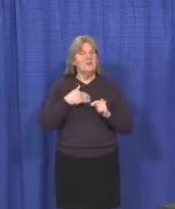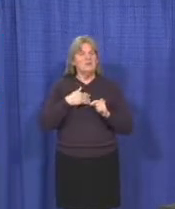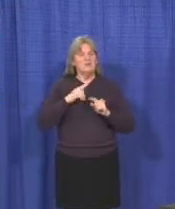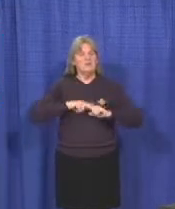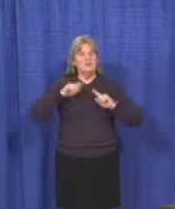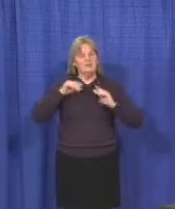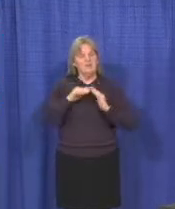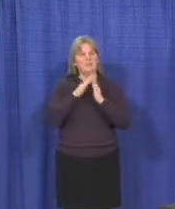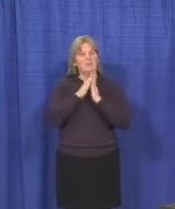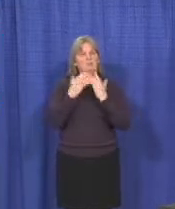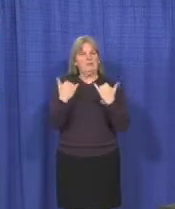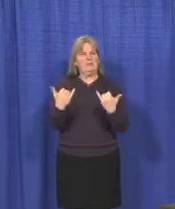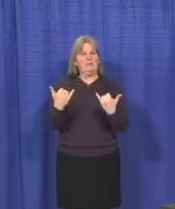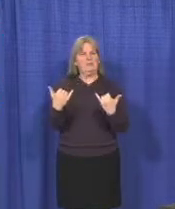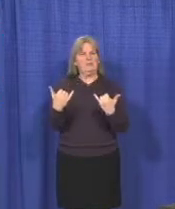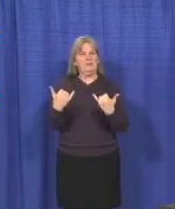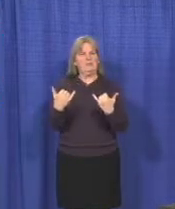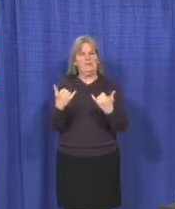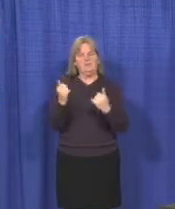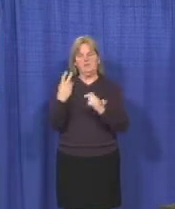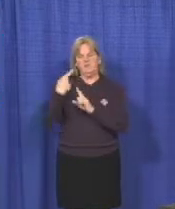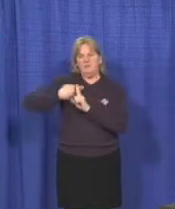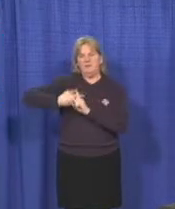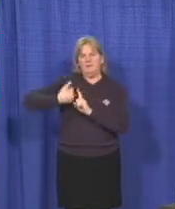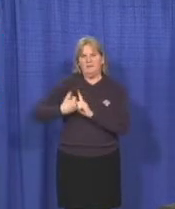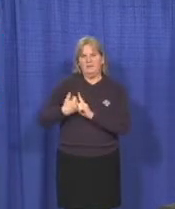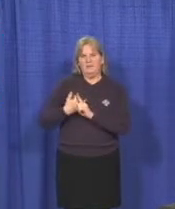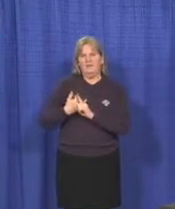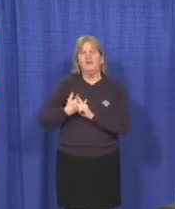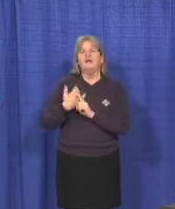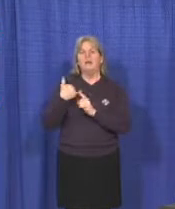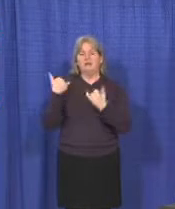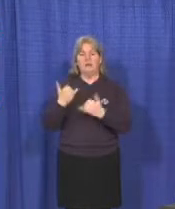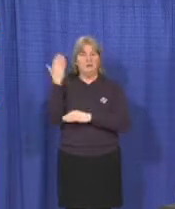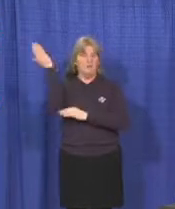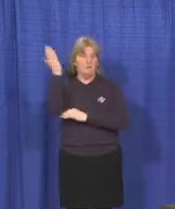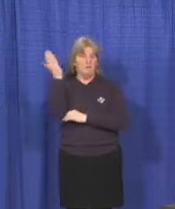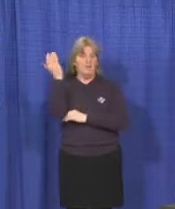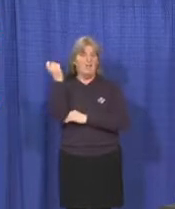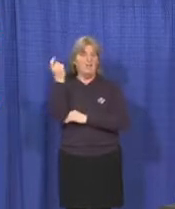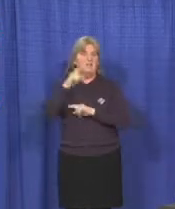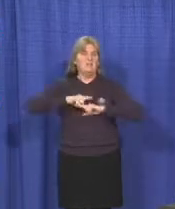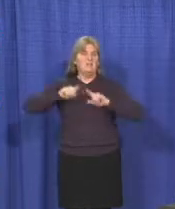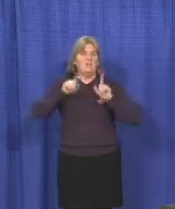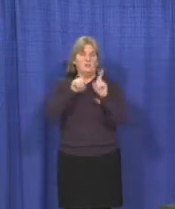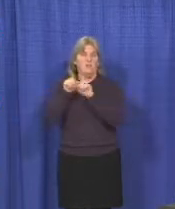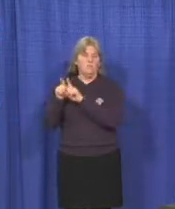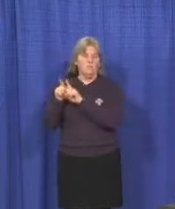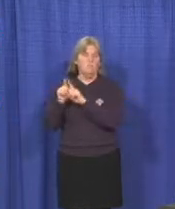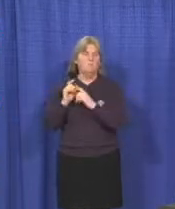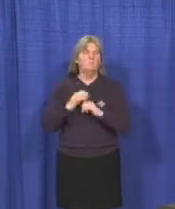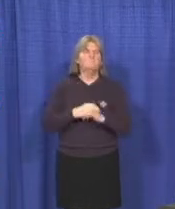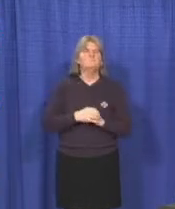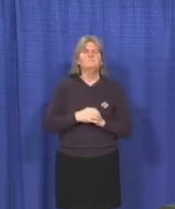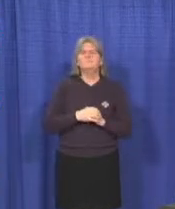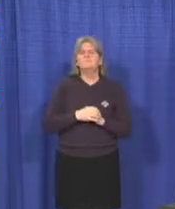approach over the last few months this briefing will be different in a number of ways.